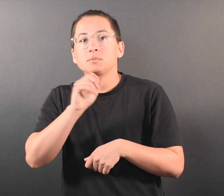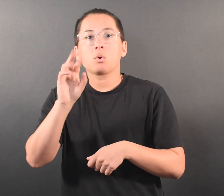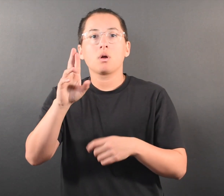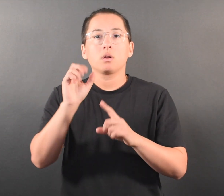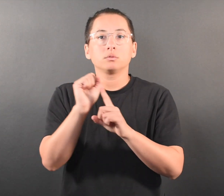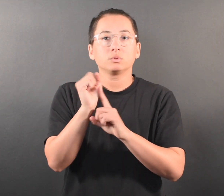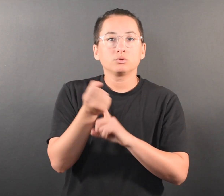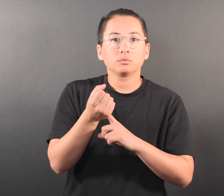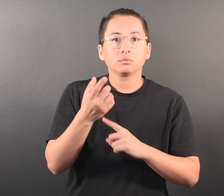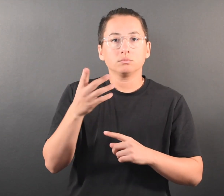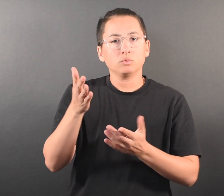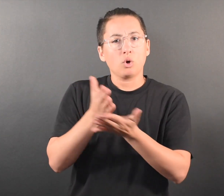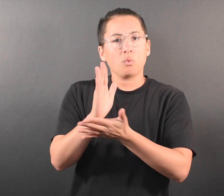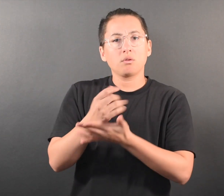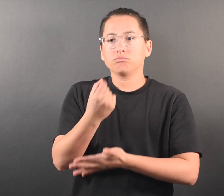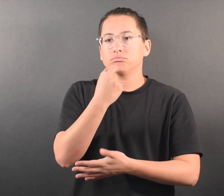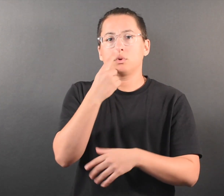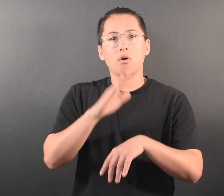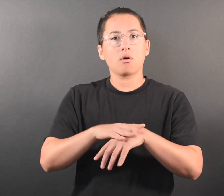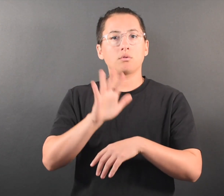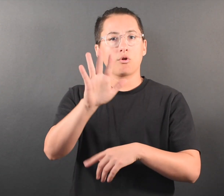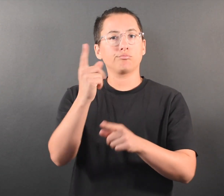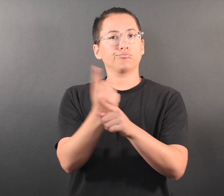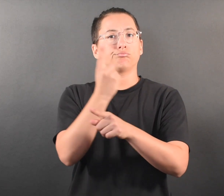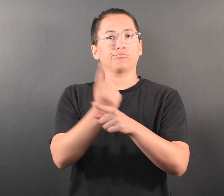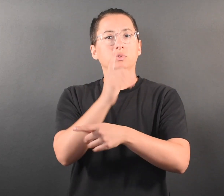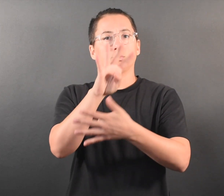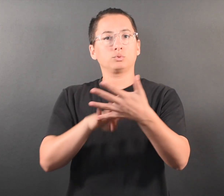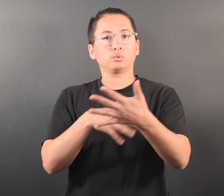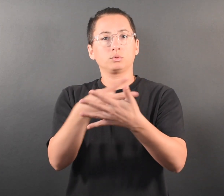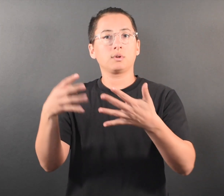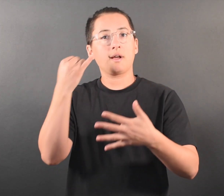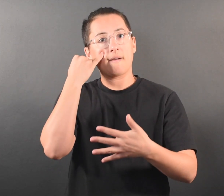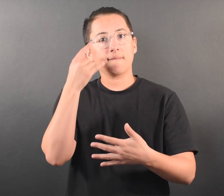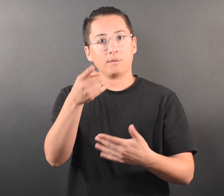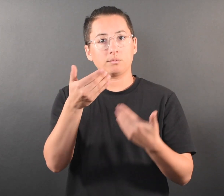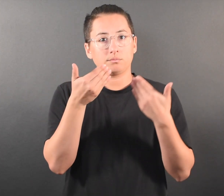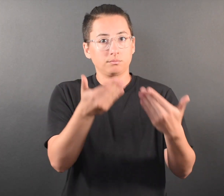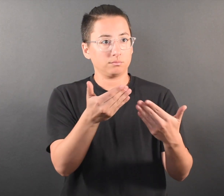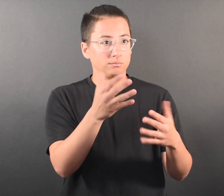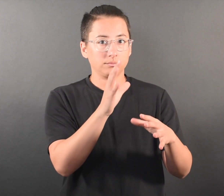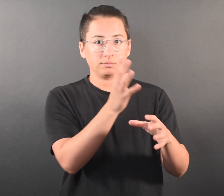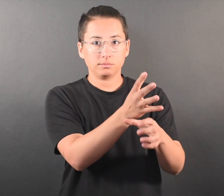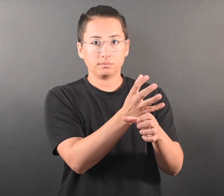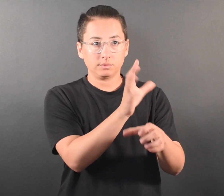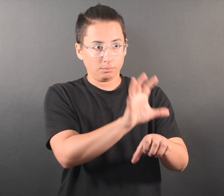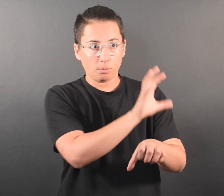it is OK to take them on your regular schedule even when you are getting the vaccine.